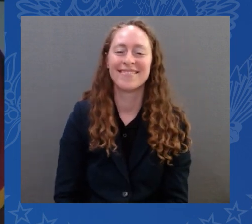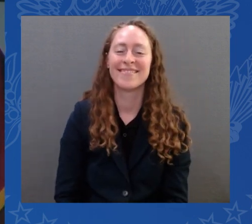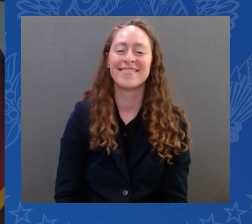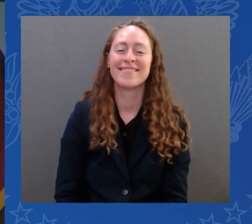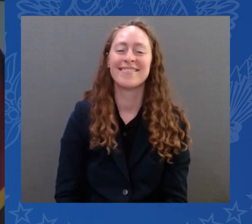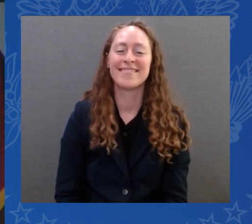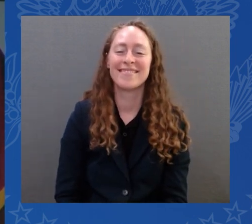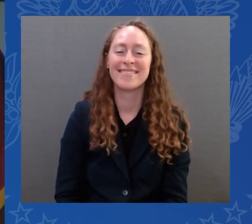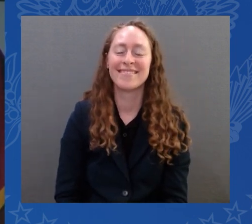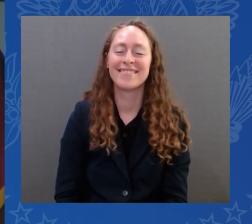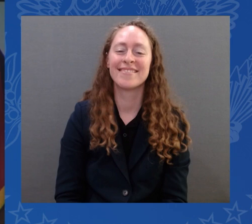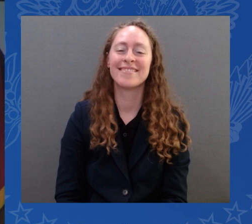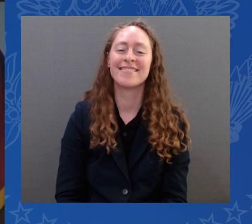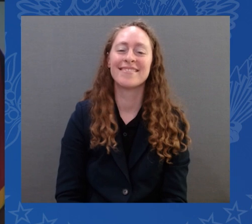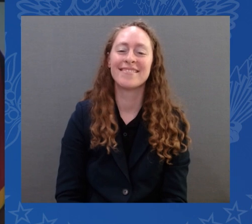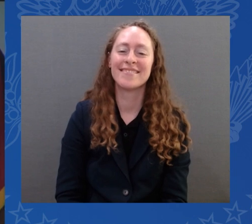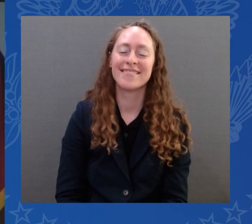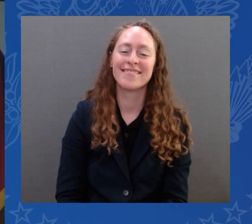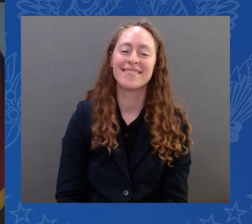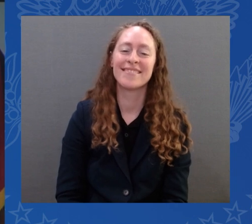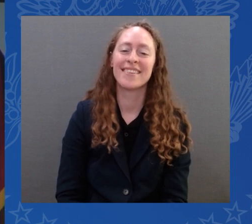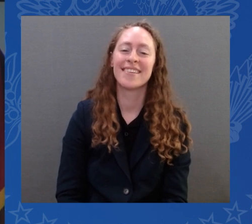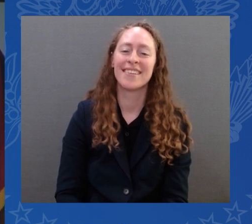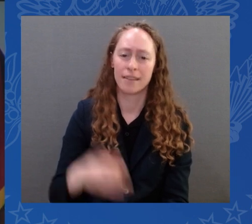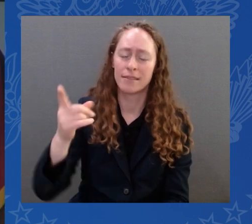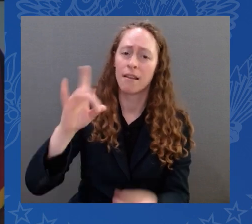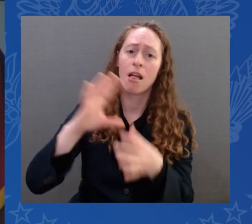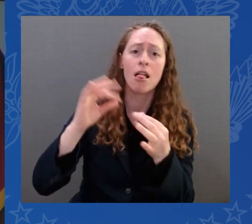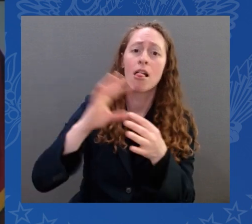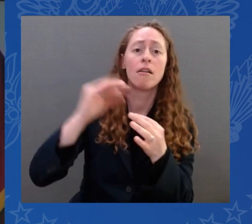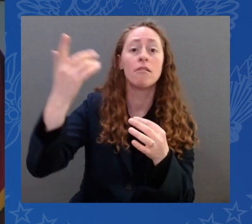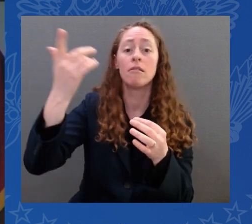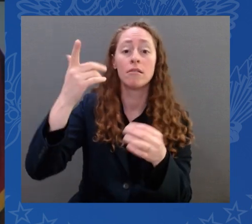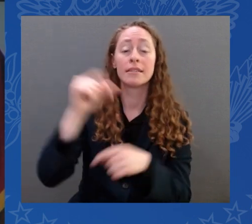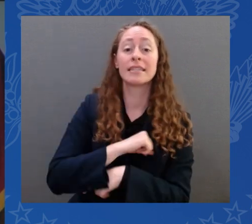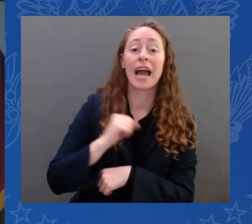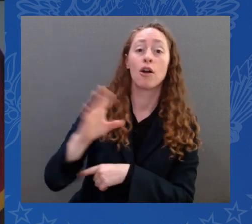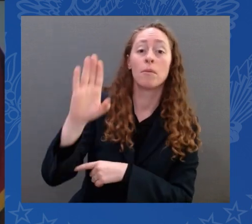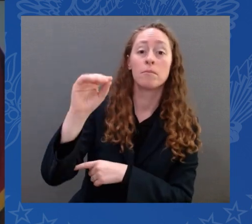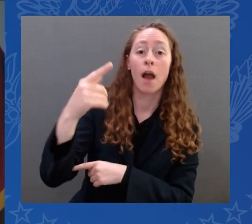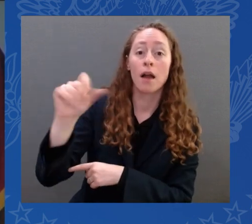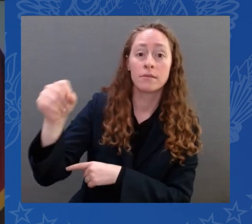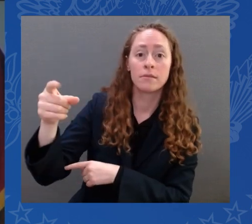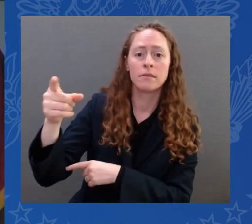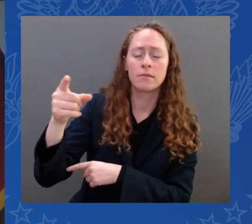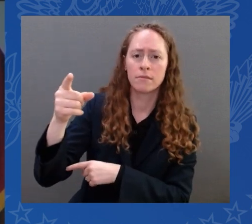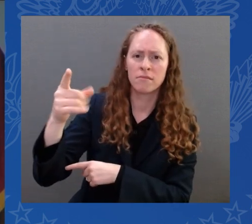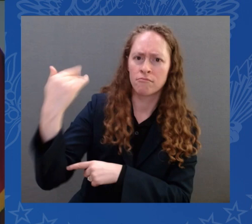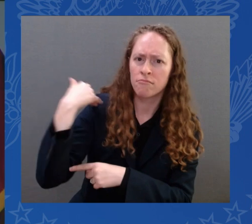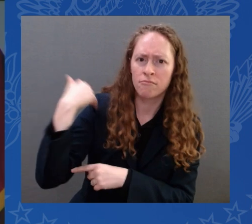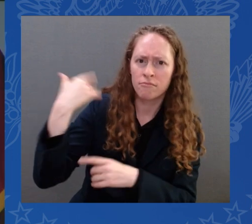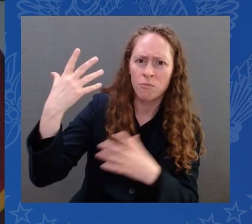And he said, "Yes, just one thing." And he took the microphone. He said, "You know, Joe,